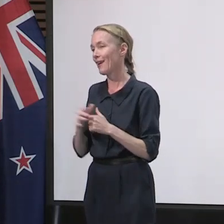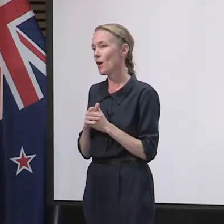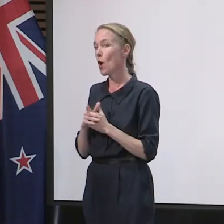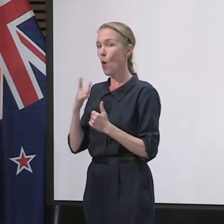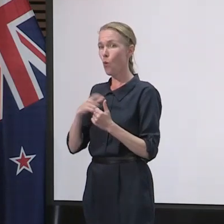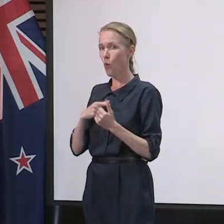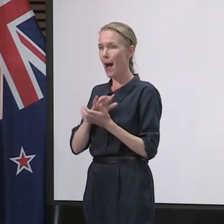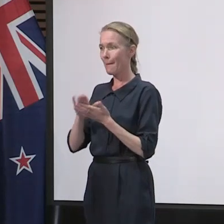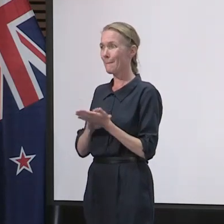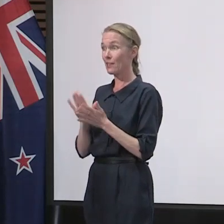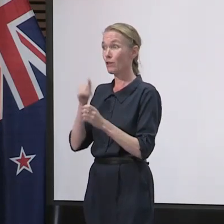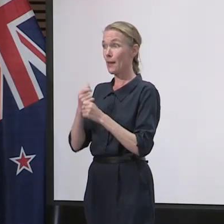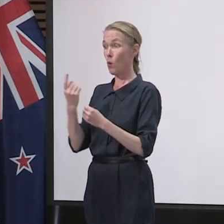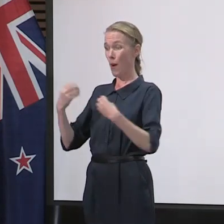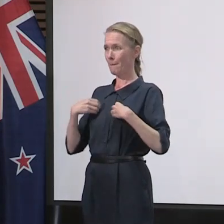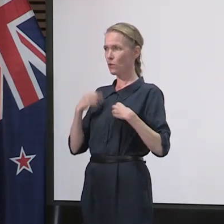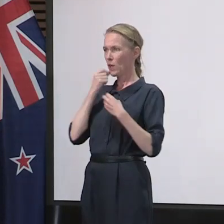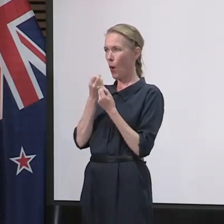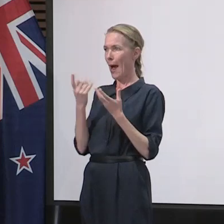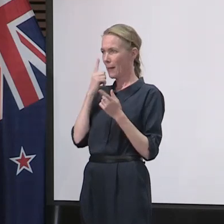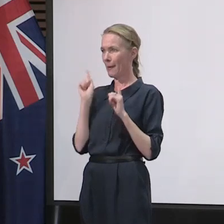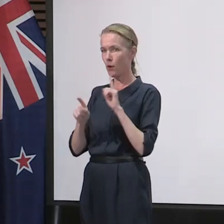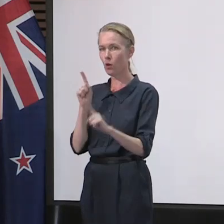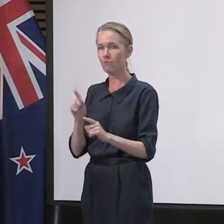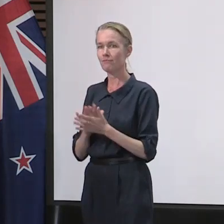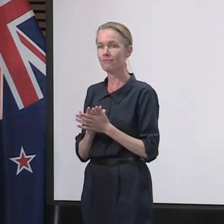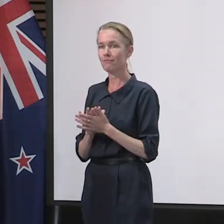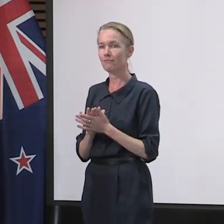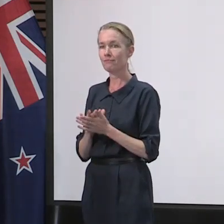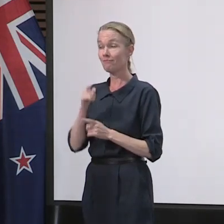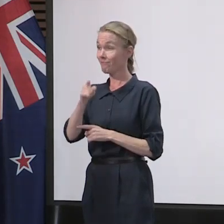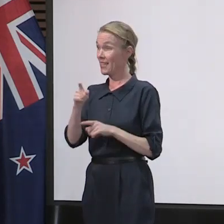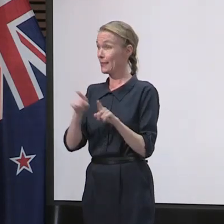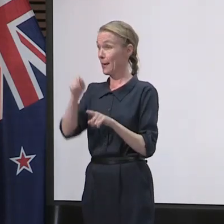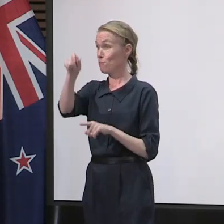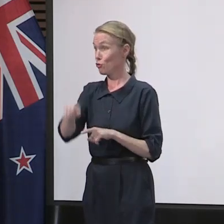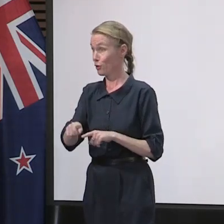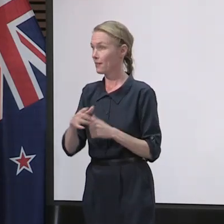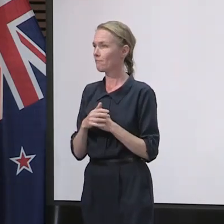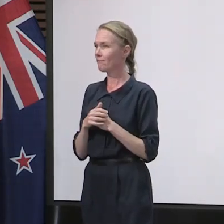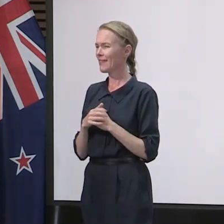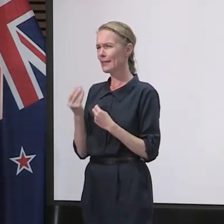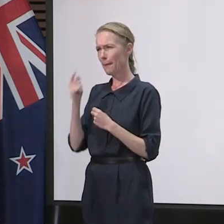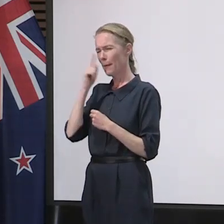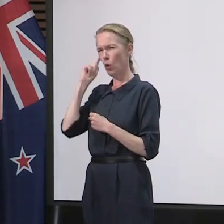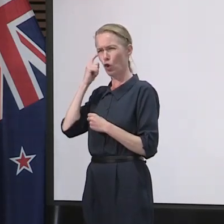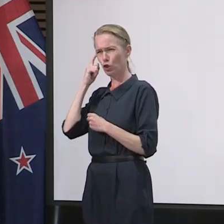up-to-date contact details and then able to push a message out to people if they're identified as a possible close contact.